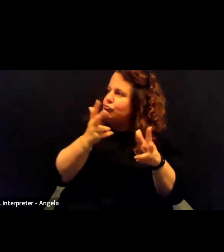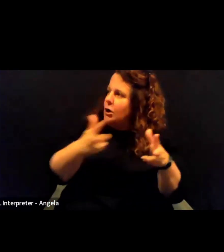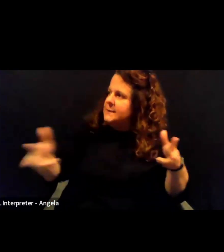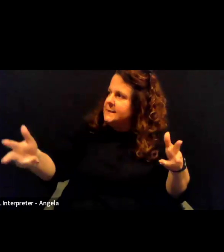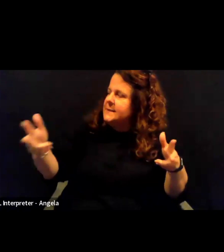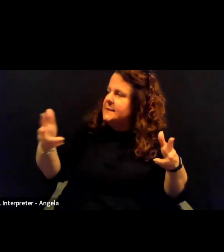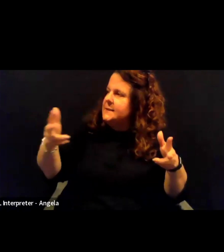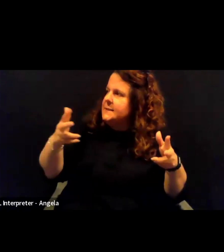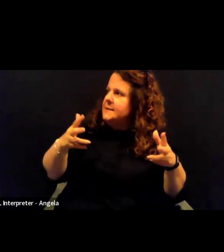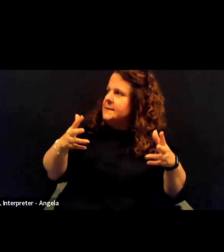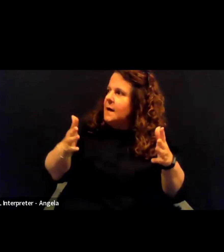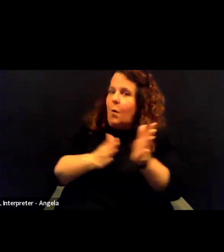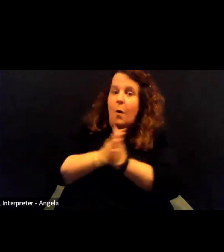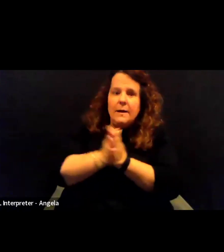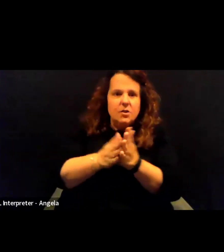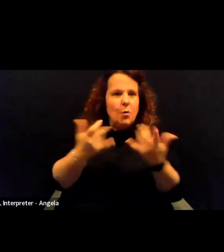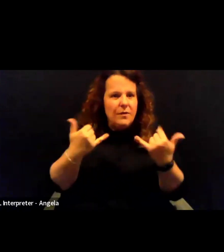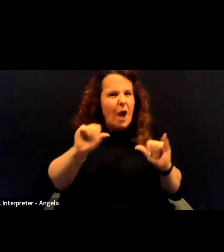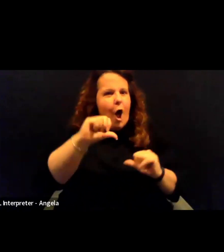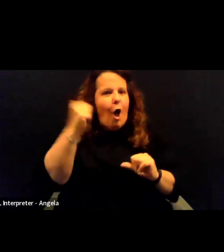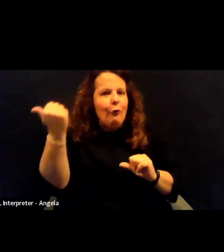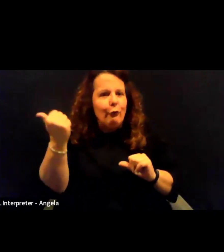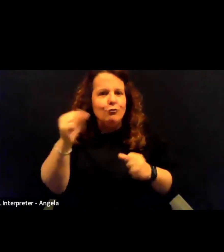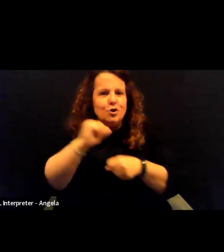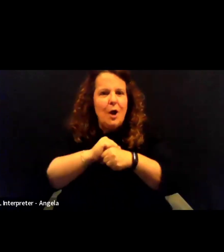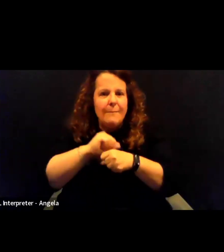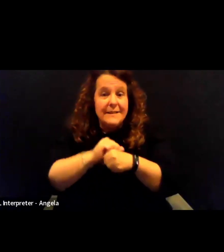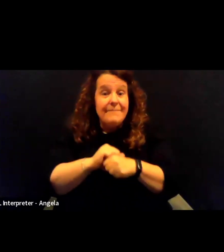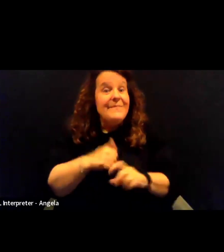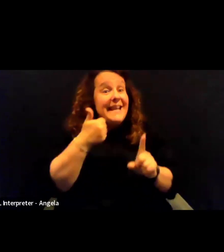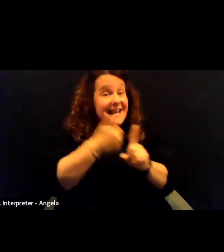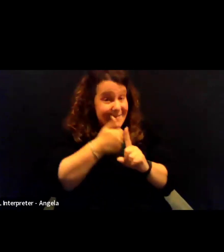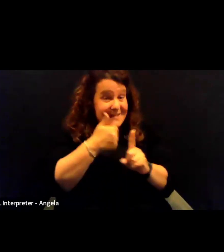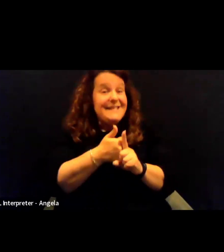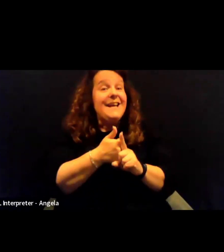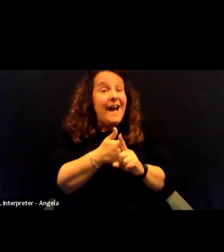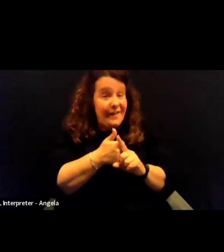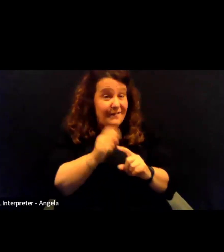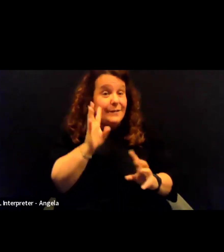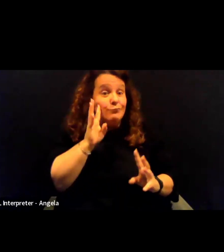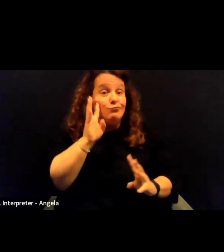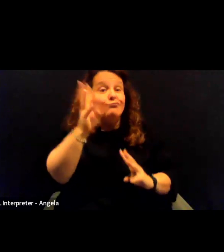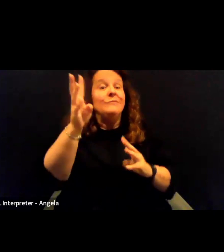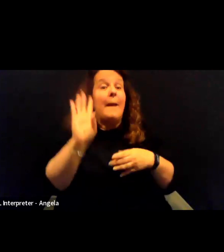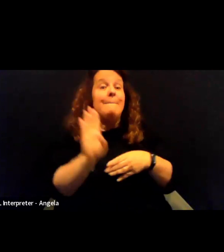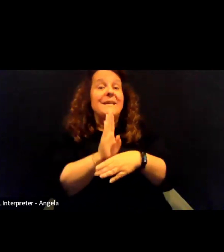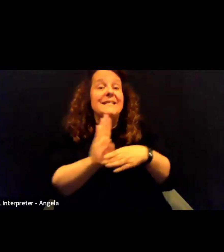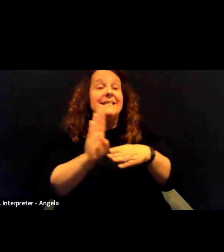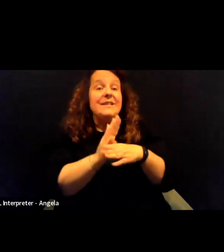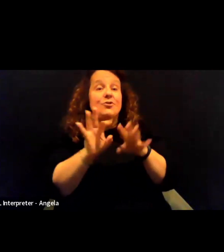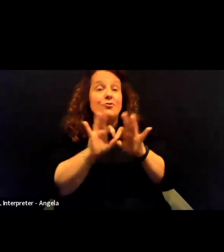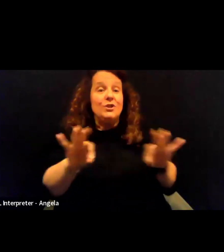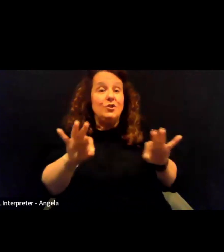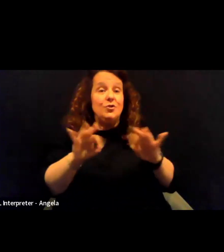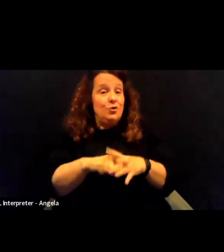'cause he wants trucks. He's actually starting to work on a business degree. To start his own little trucking firm.